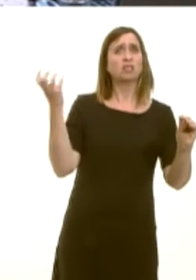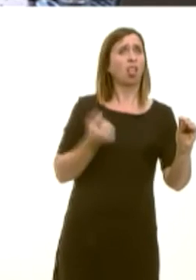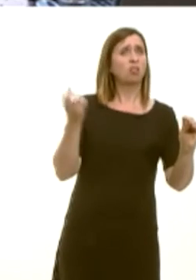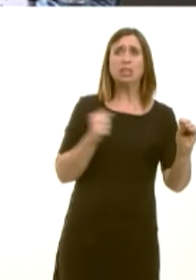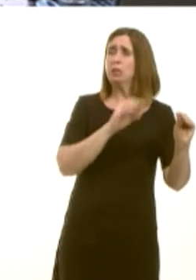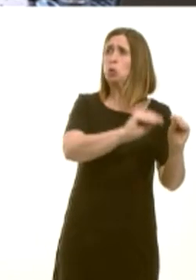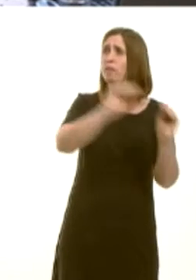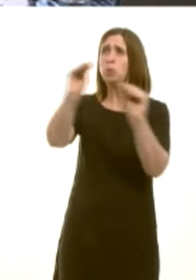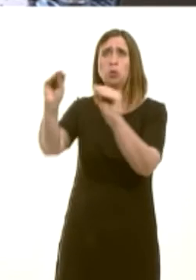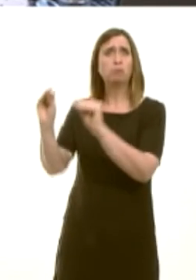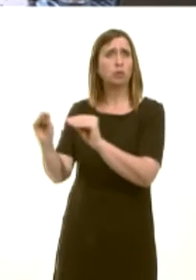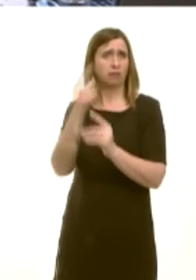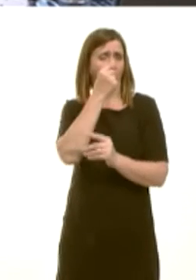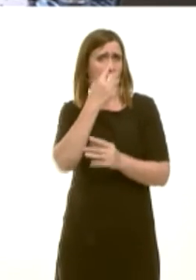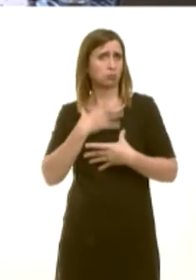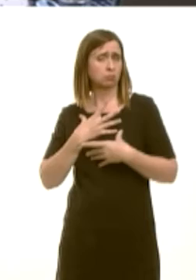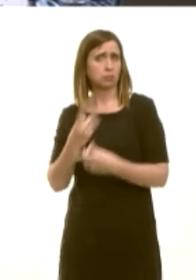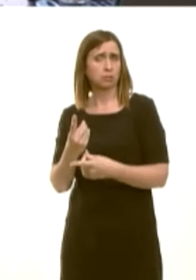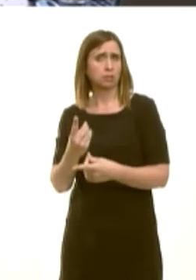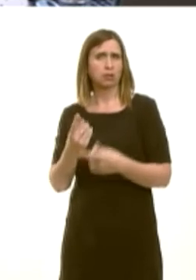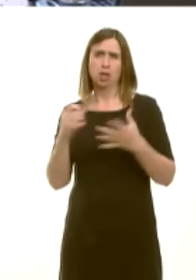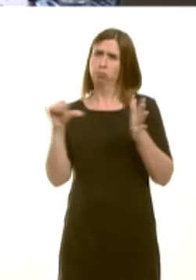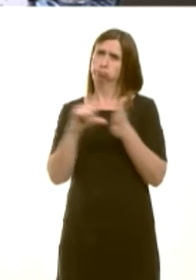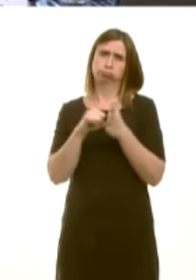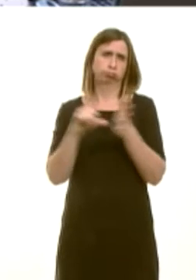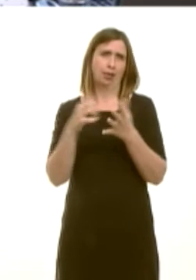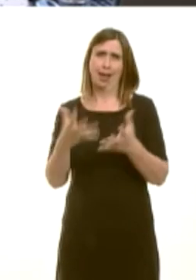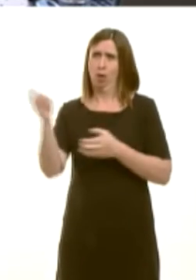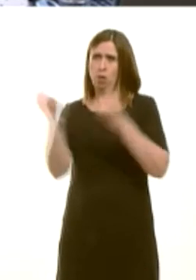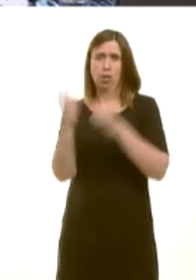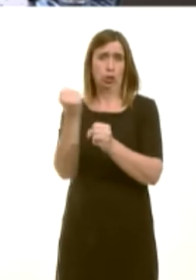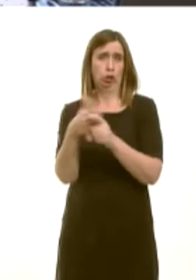that, in some parts of Wales, it's been difficult to recruit GPs because GPs don't want to be